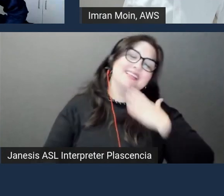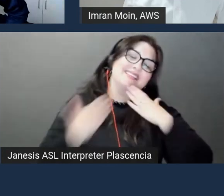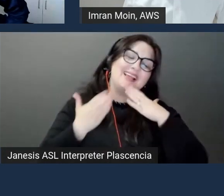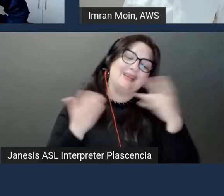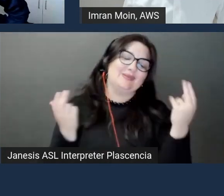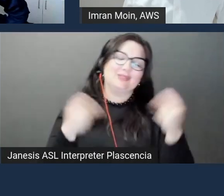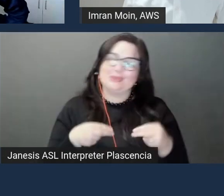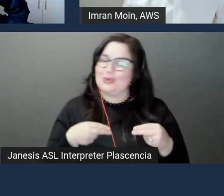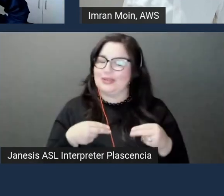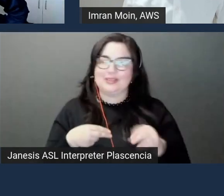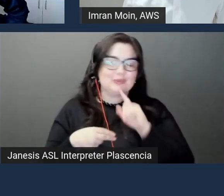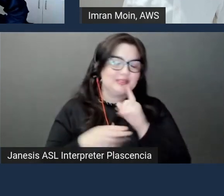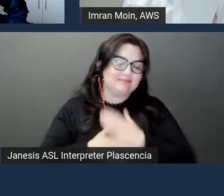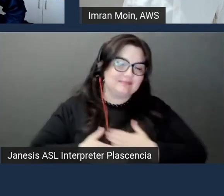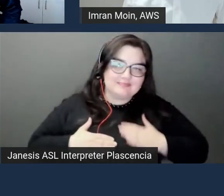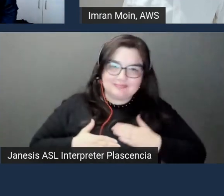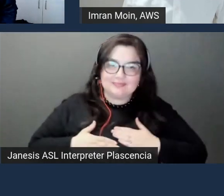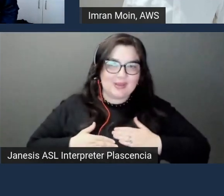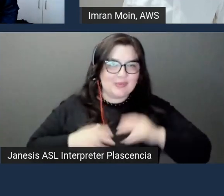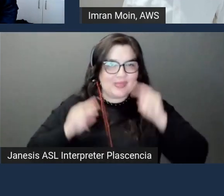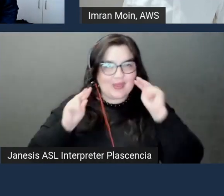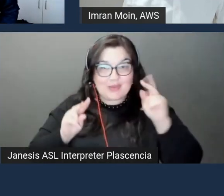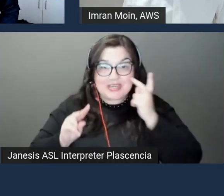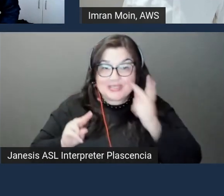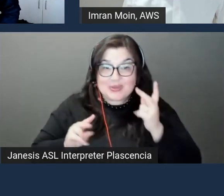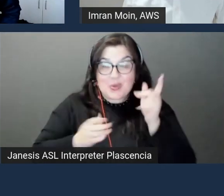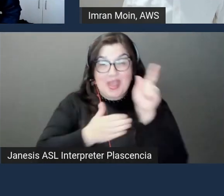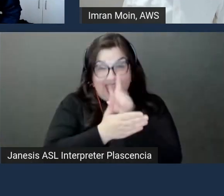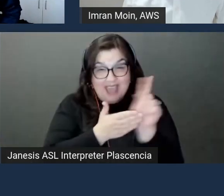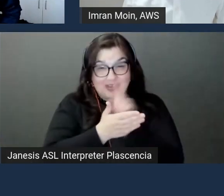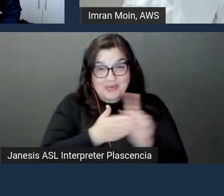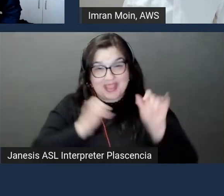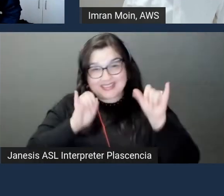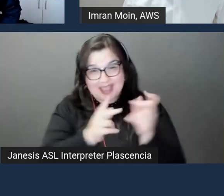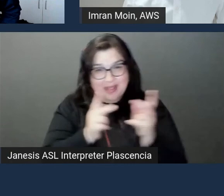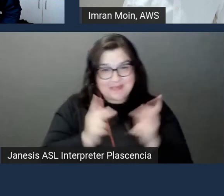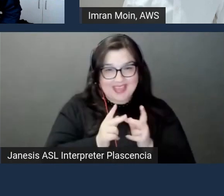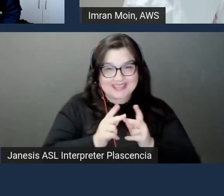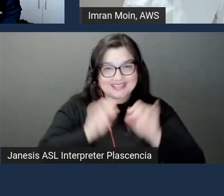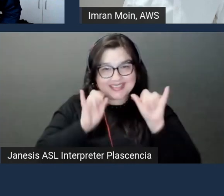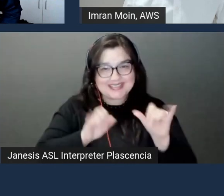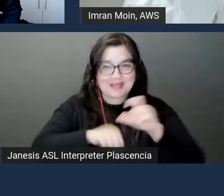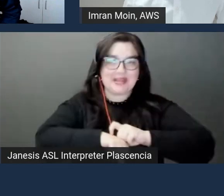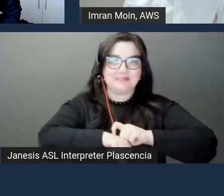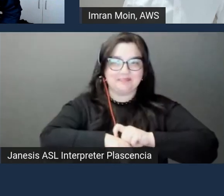We hope to see you here every week at the same place at the same time. And yeah, thank you all once again.